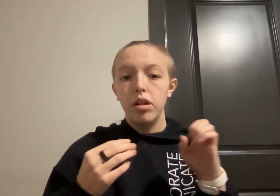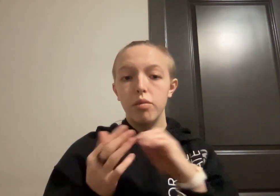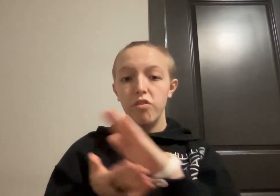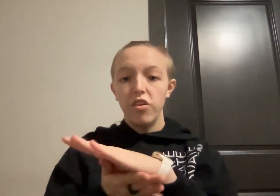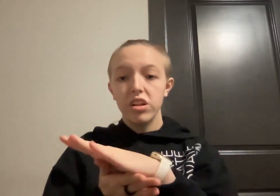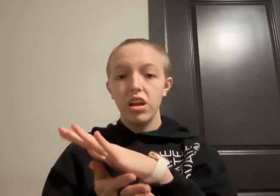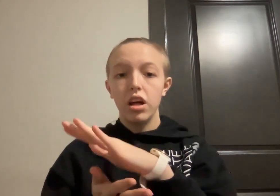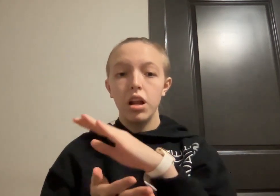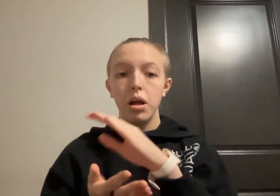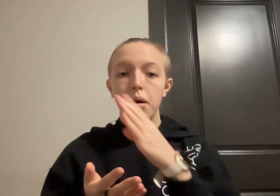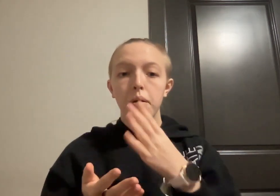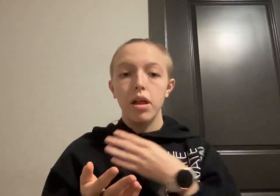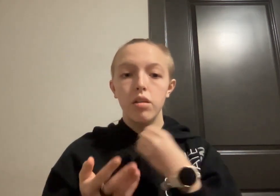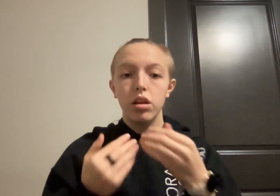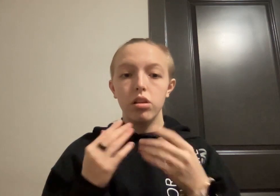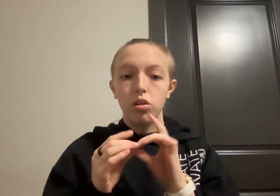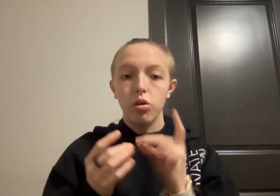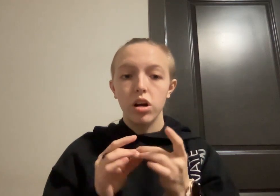and their stories should be heard